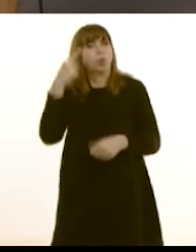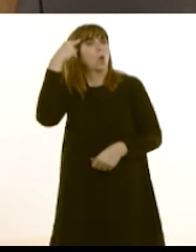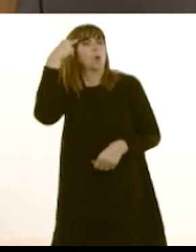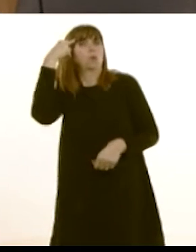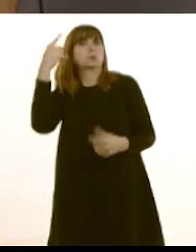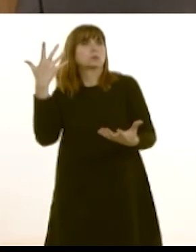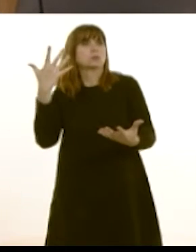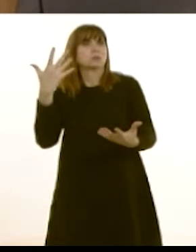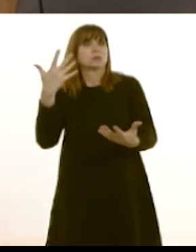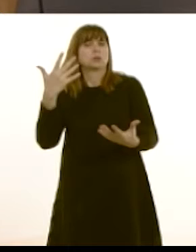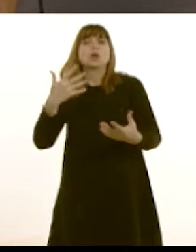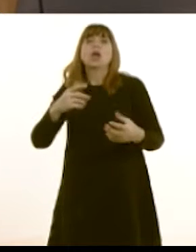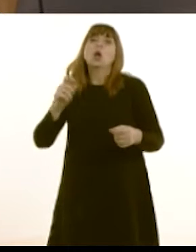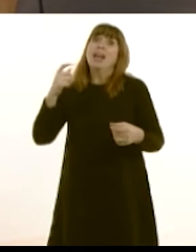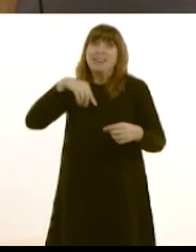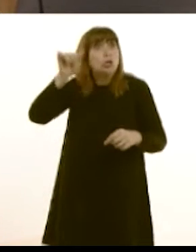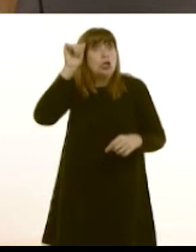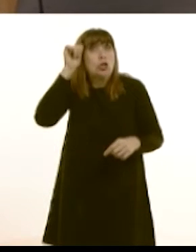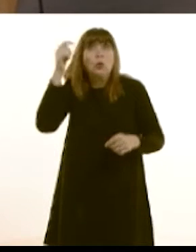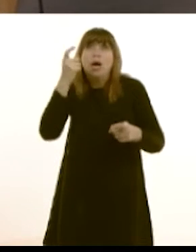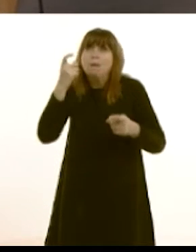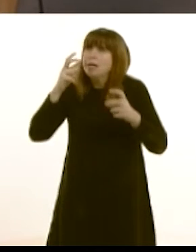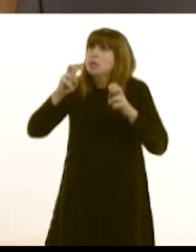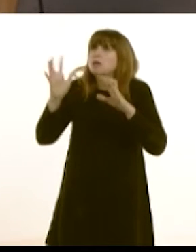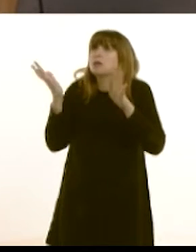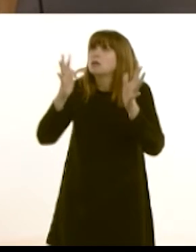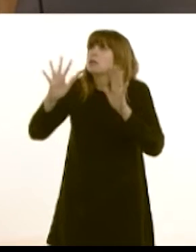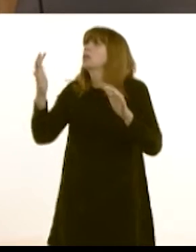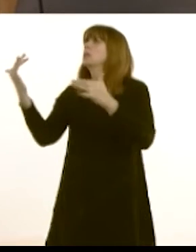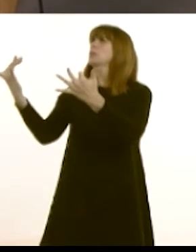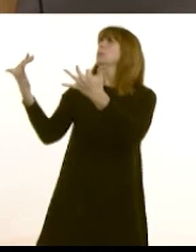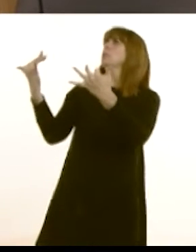But, in terms of what we saw between Christmas and new year, I saw the M4 flooded out between